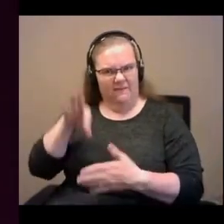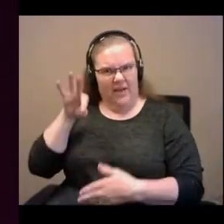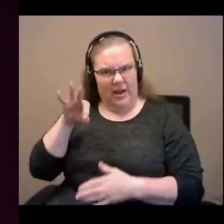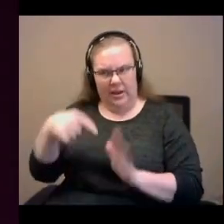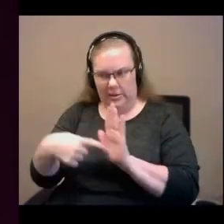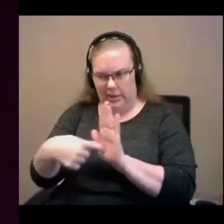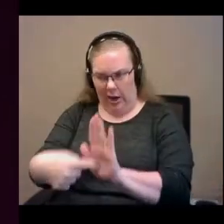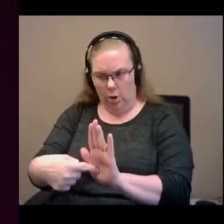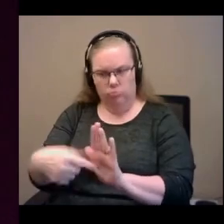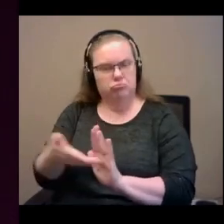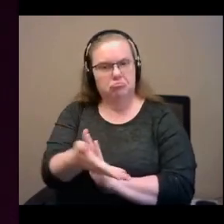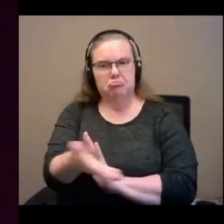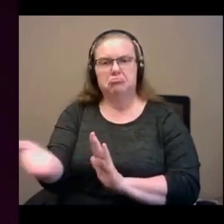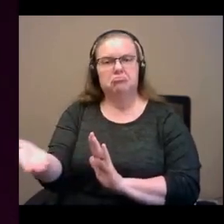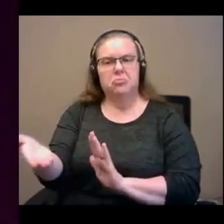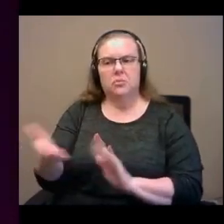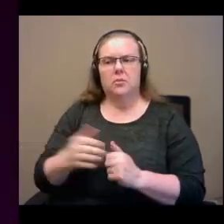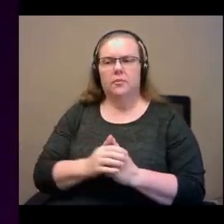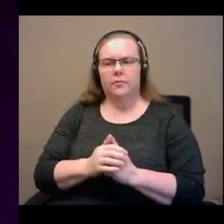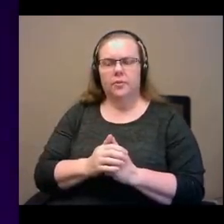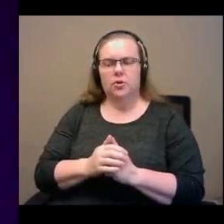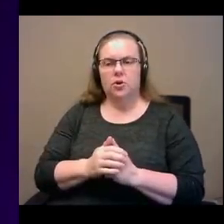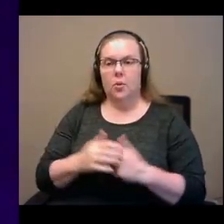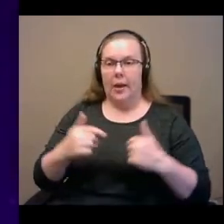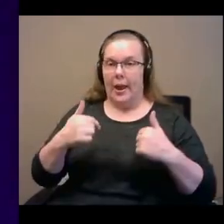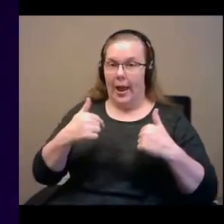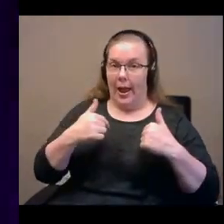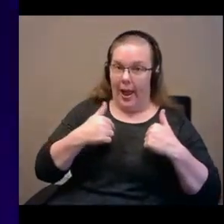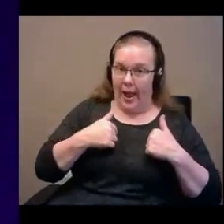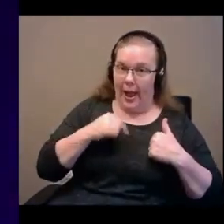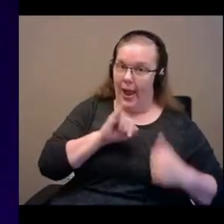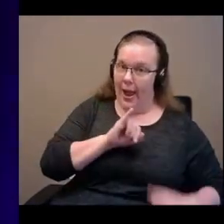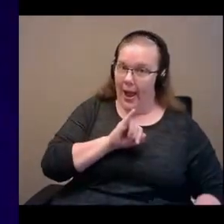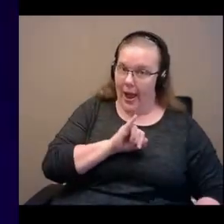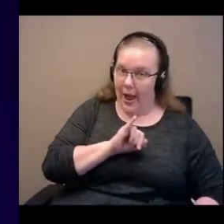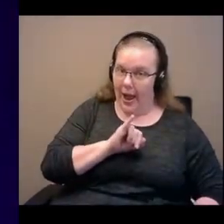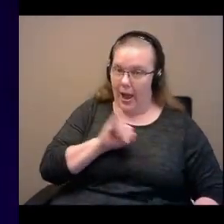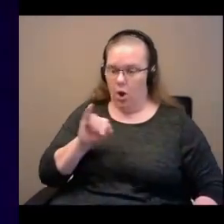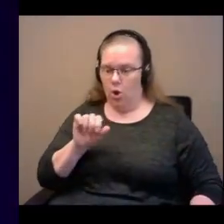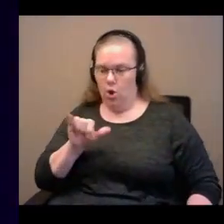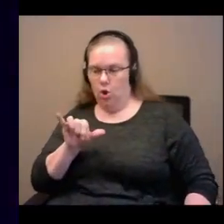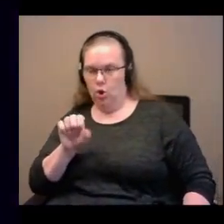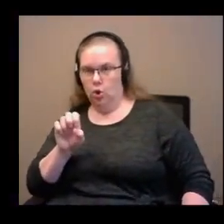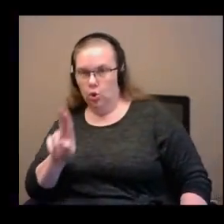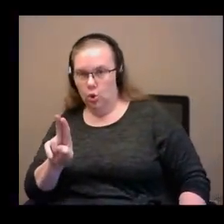And so think about when we use words like I as well as you in different sorts of situations.